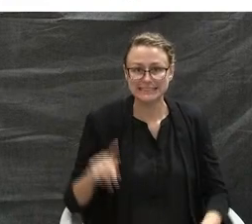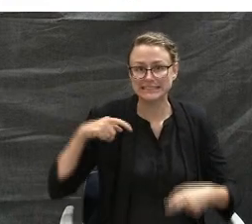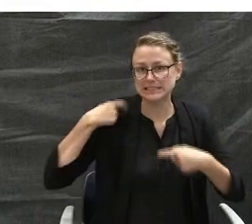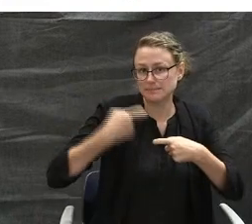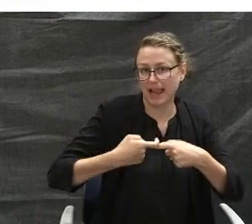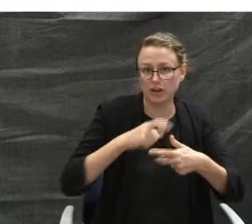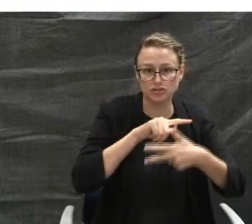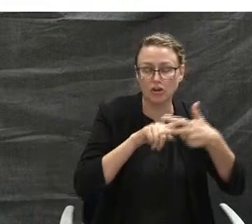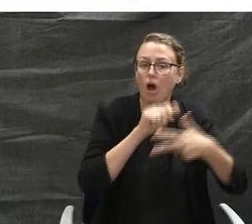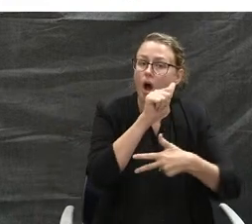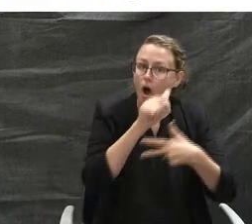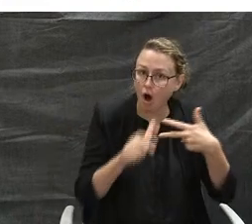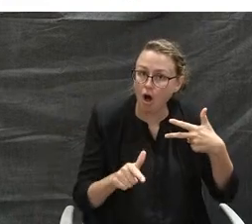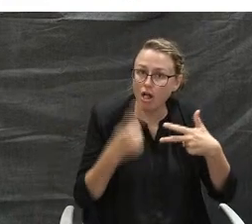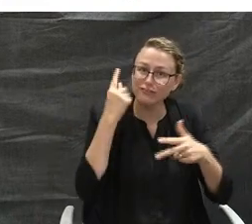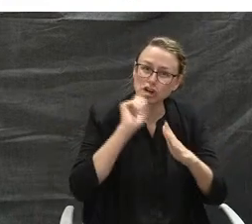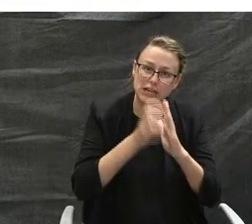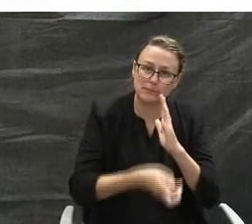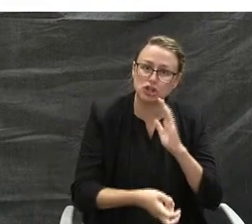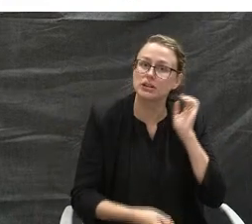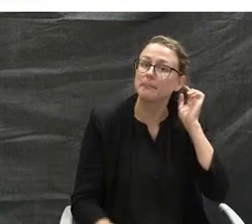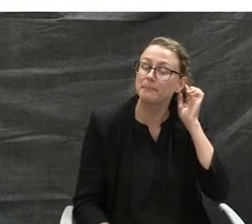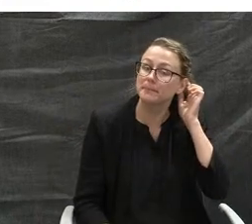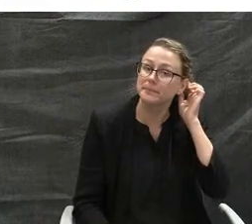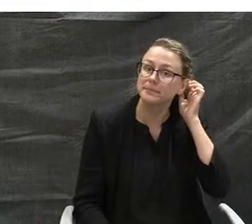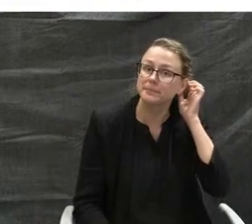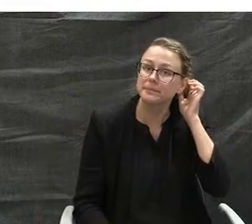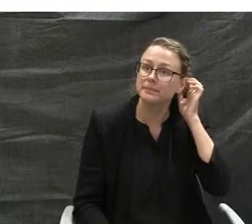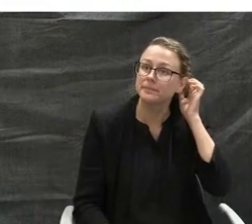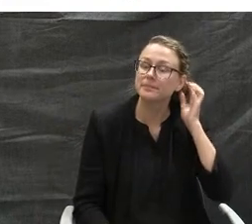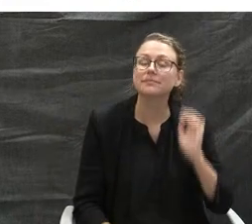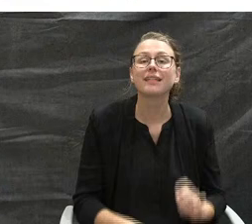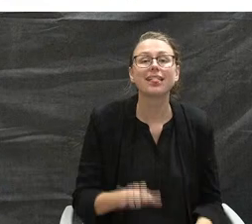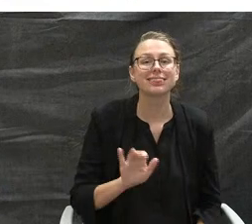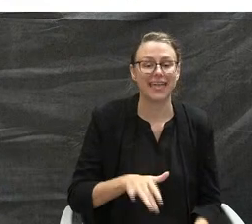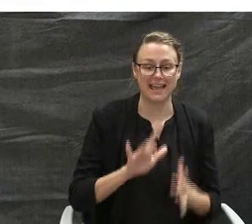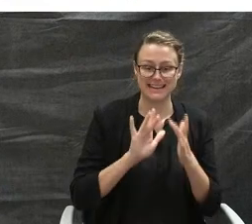So as it been pointed out, the E learning will follow the same